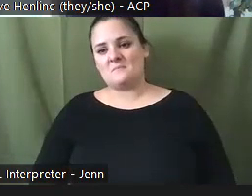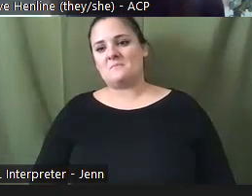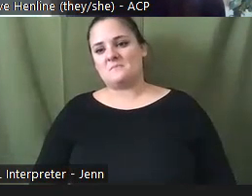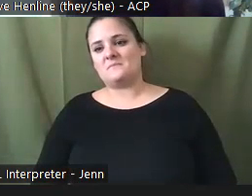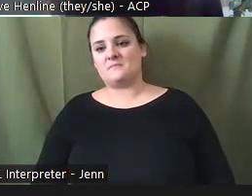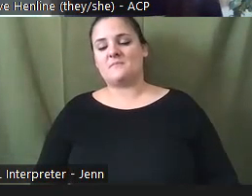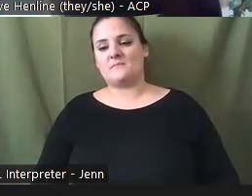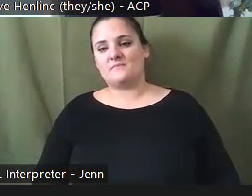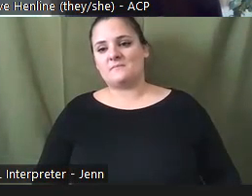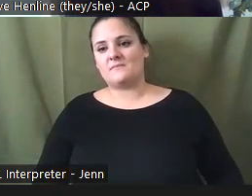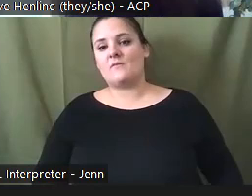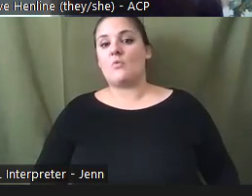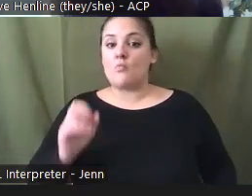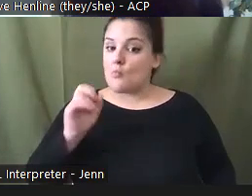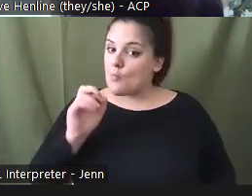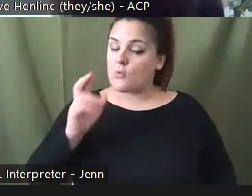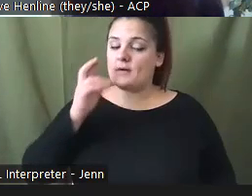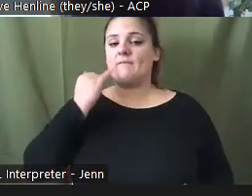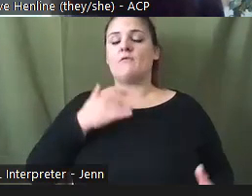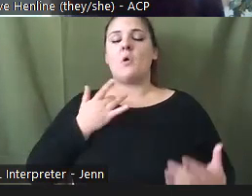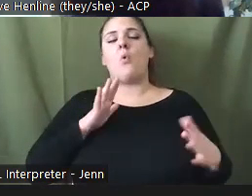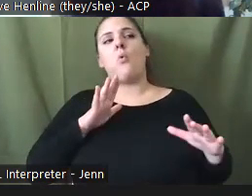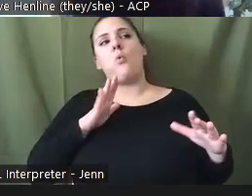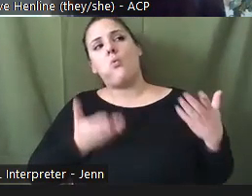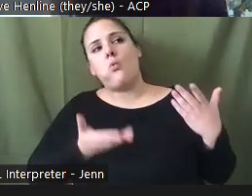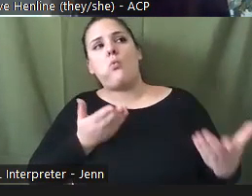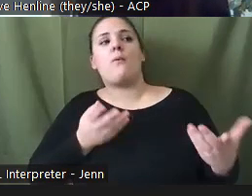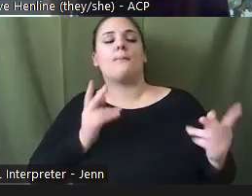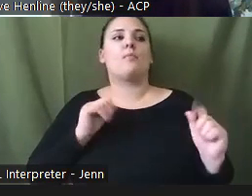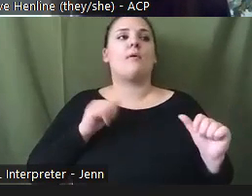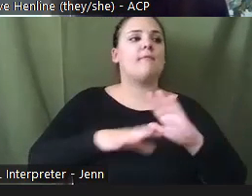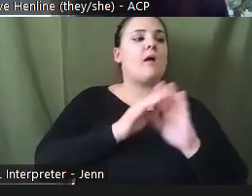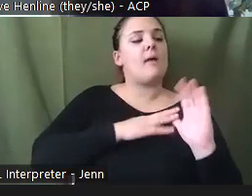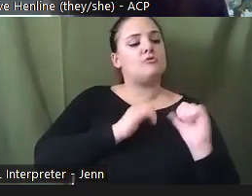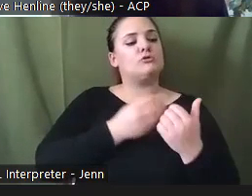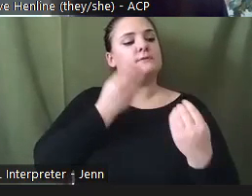Or, you know, if you think that maybe individuals could find your agency information and become a